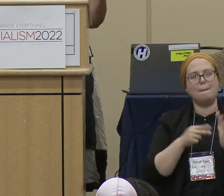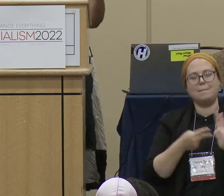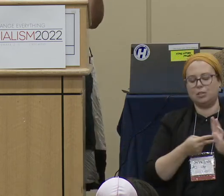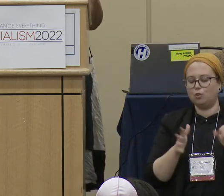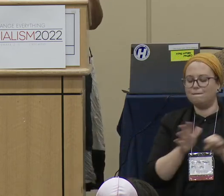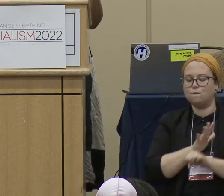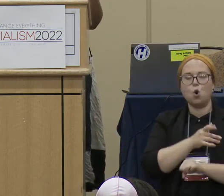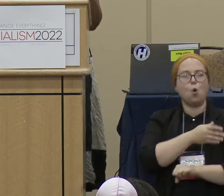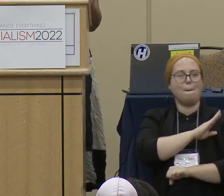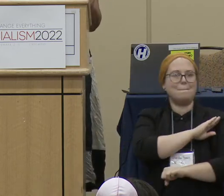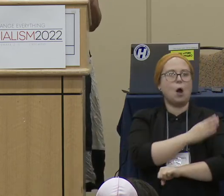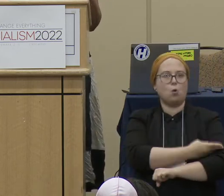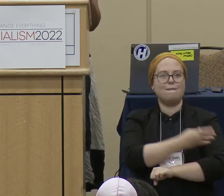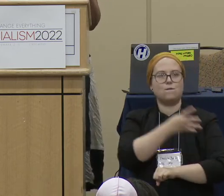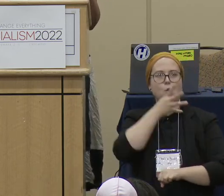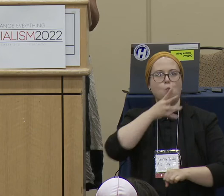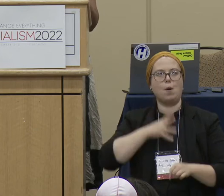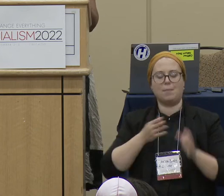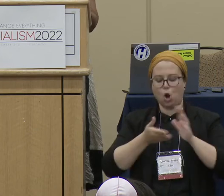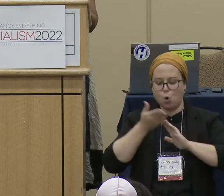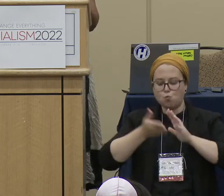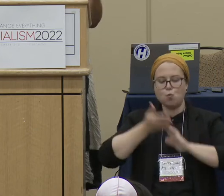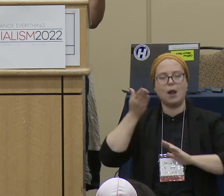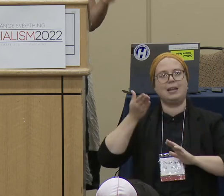and certainly white middle class women, that somehow these